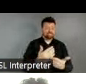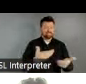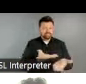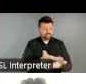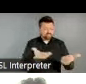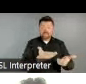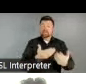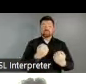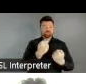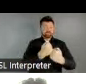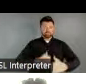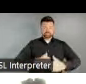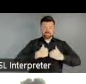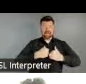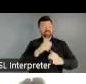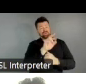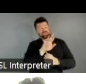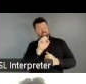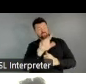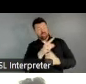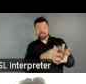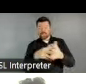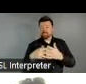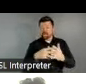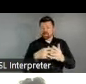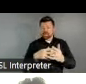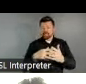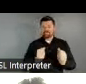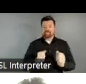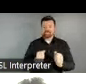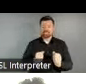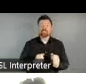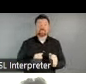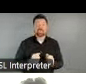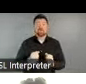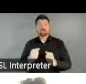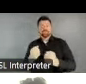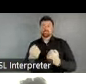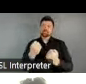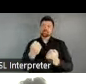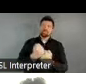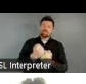placemaking. We've nearly doubled our investment in the Citizens Institute on Rural Design. It's